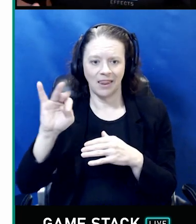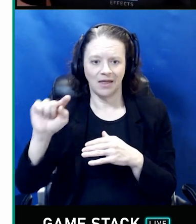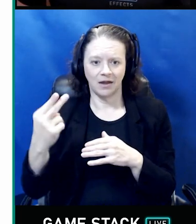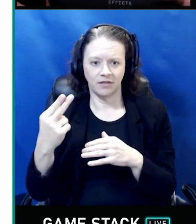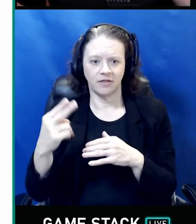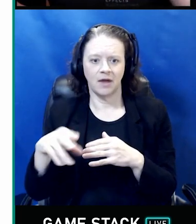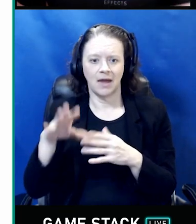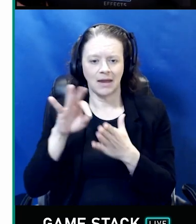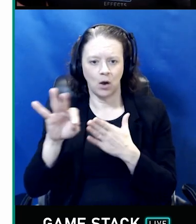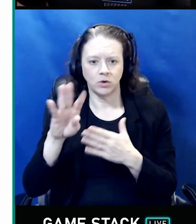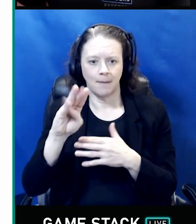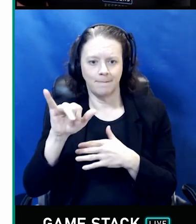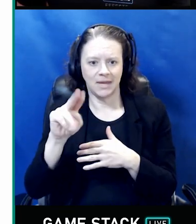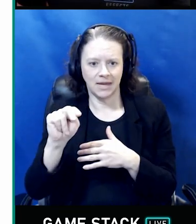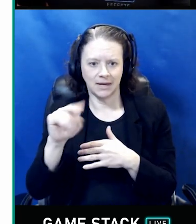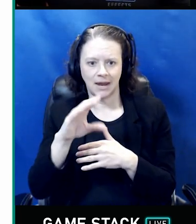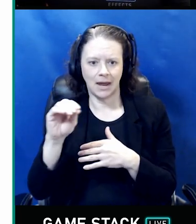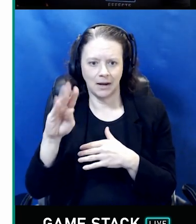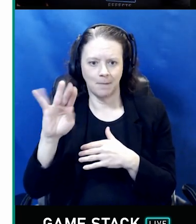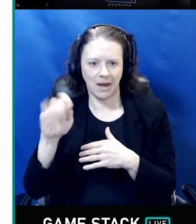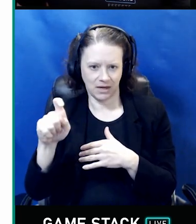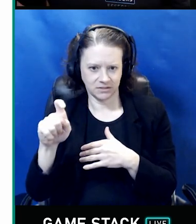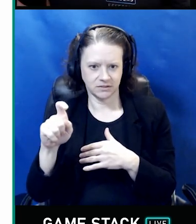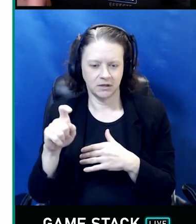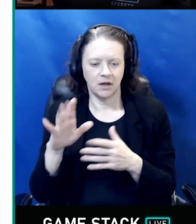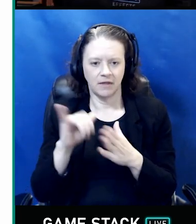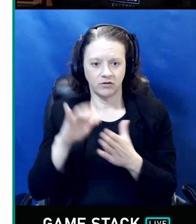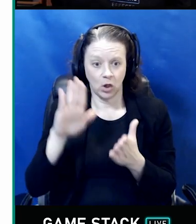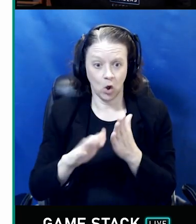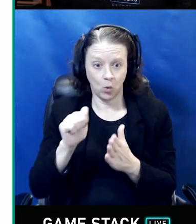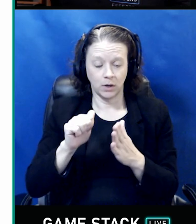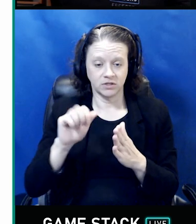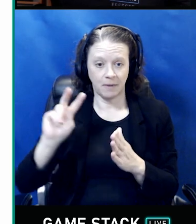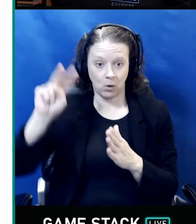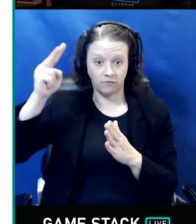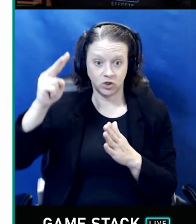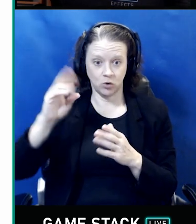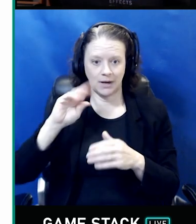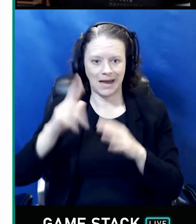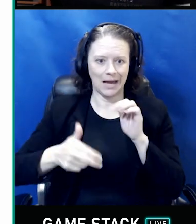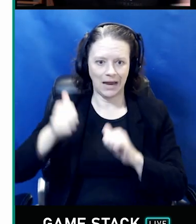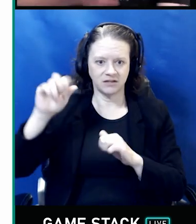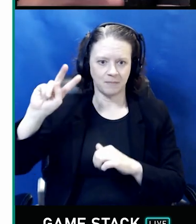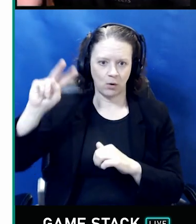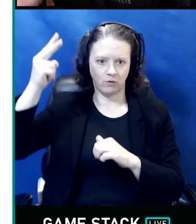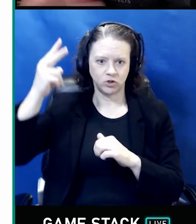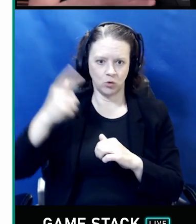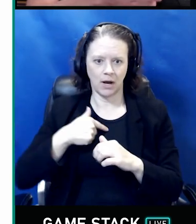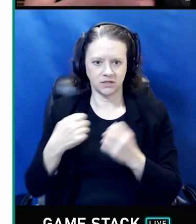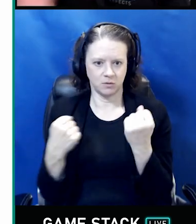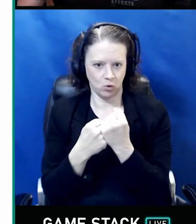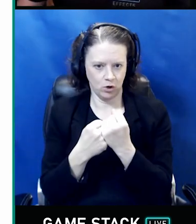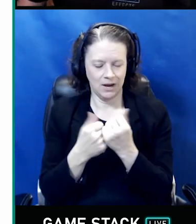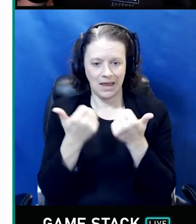here is the lowest power of two that I support and here is the highest power of two that I support. And anything in there you can go ahead and use.